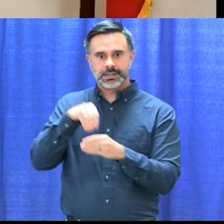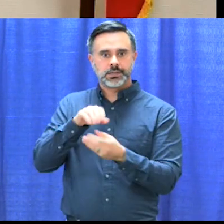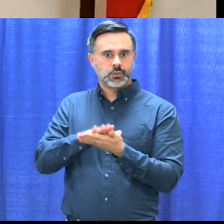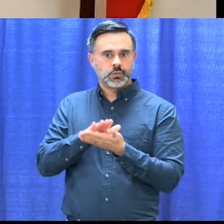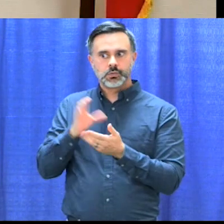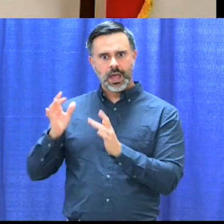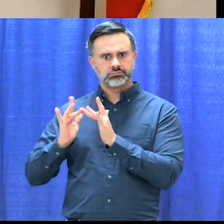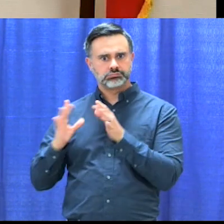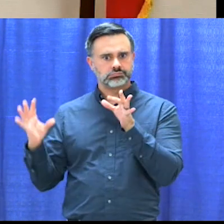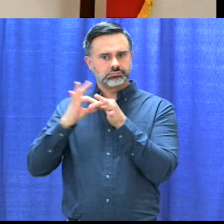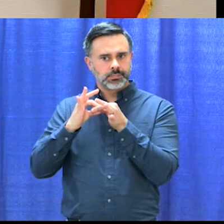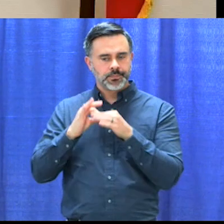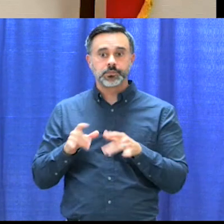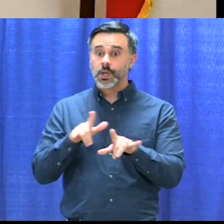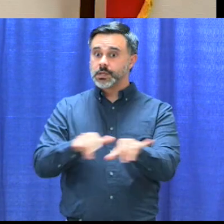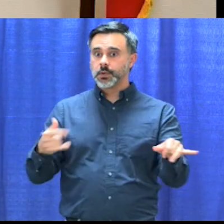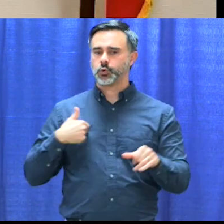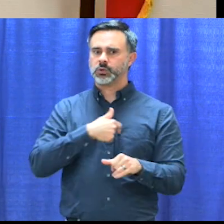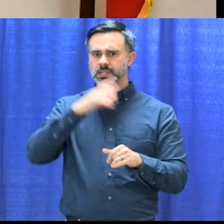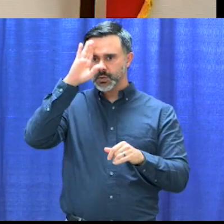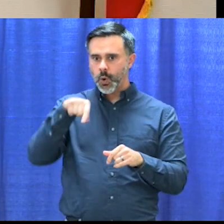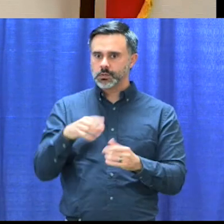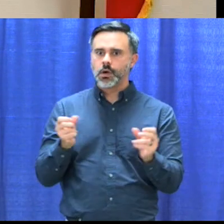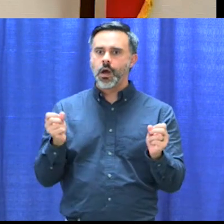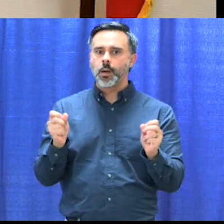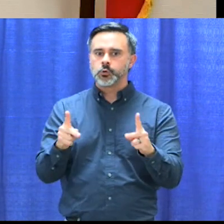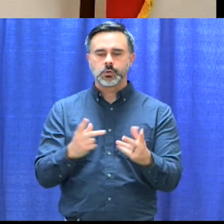At the same time we see this as an opportunity to go even further.